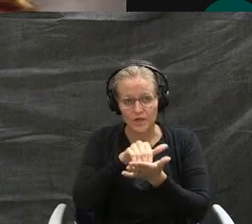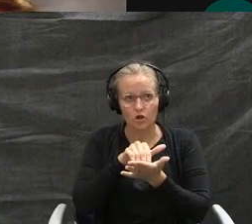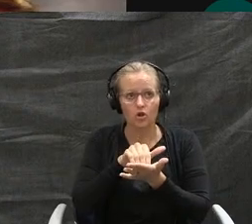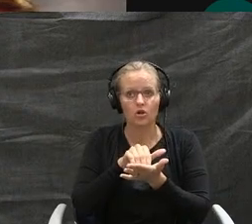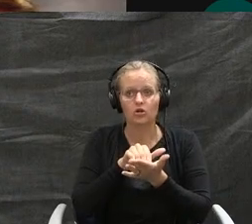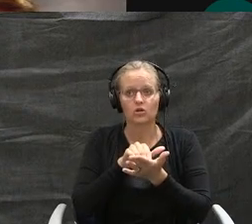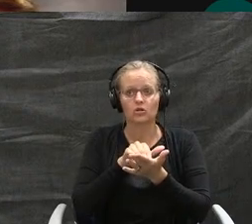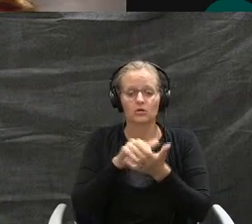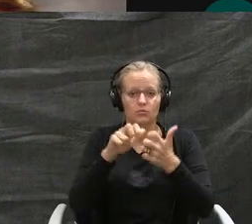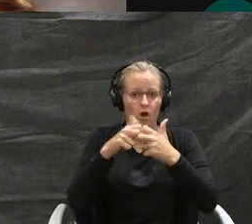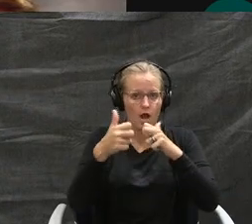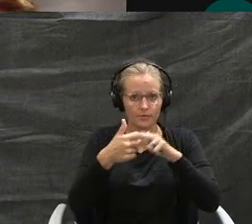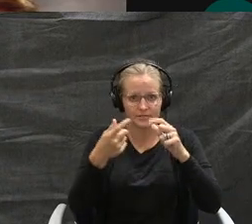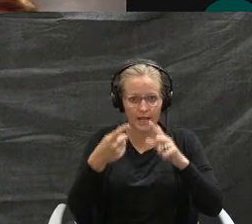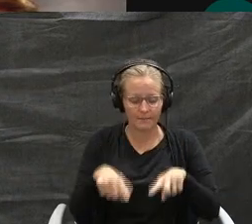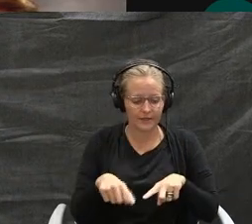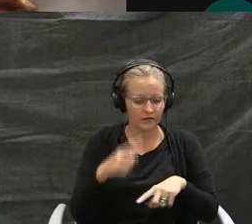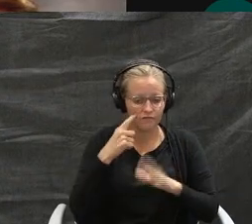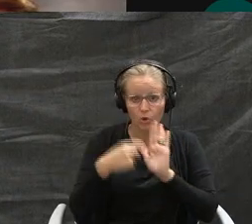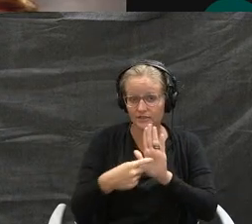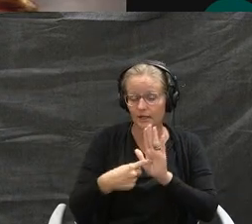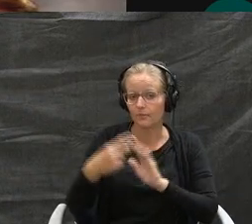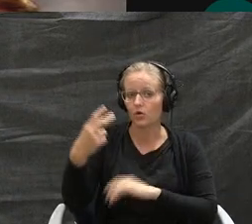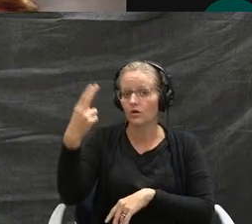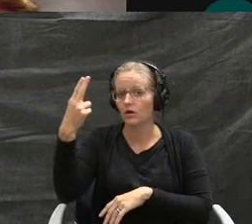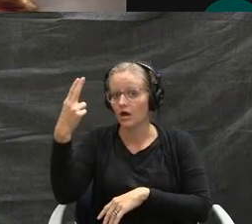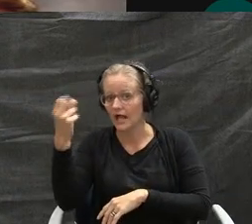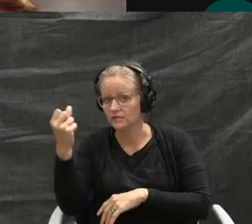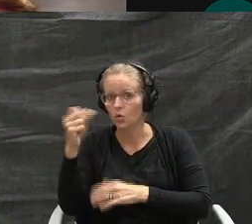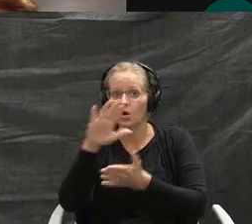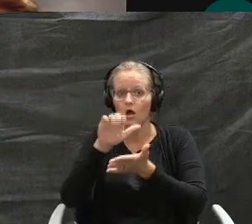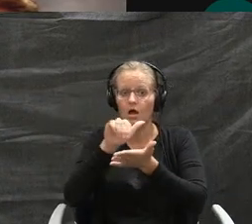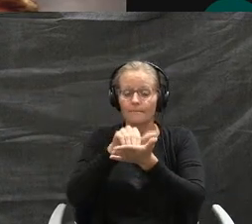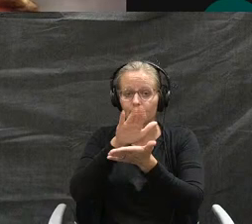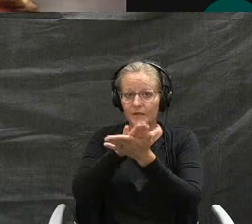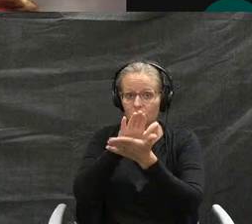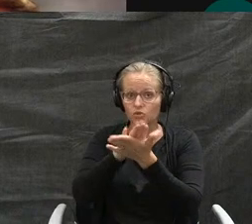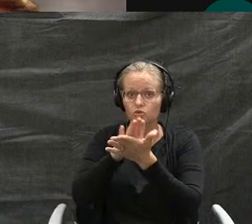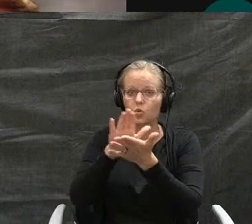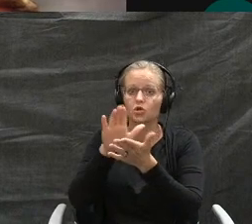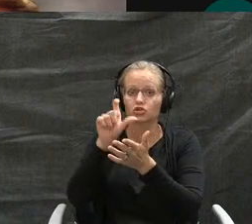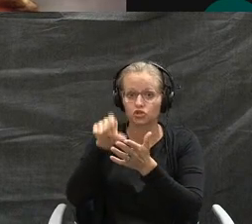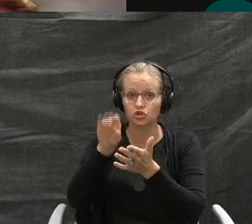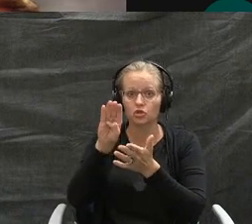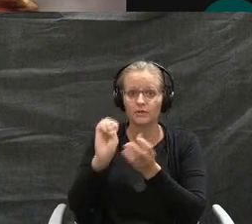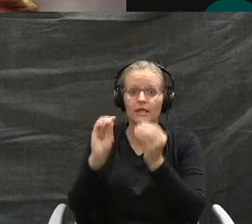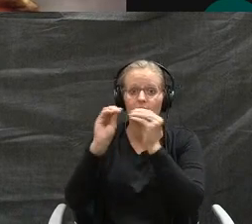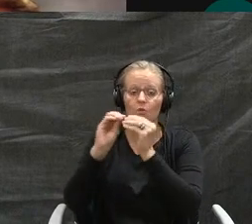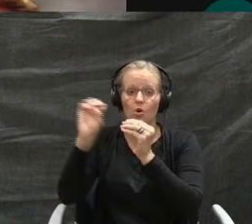High school and middle school on E. Learning an elementary could be on a hybrid.